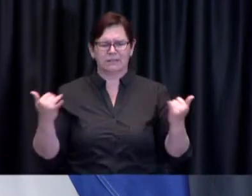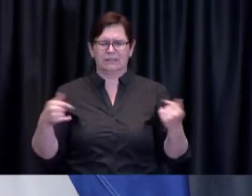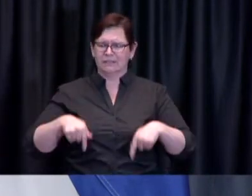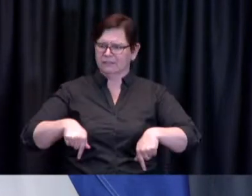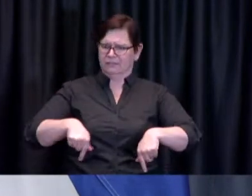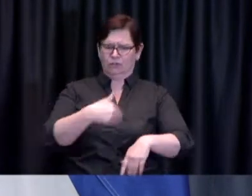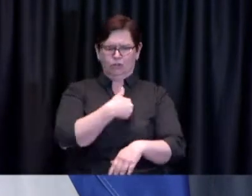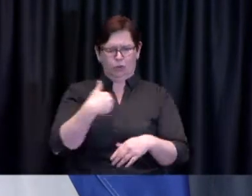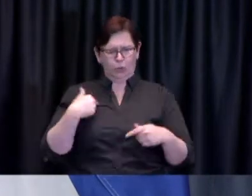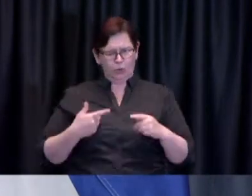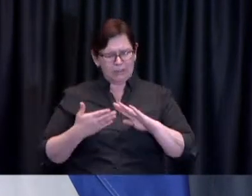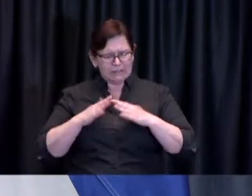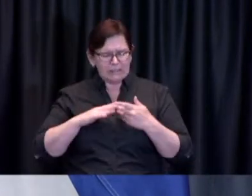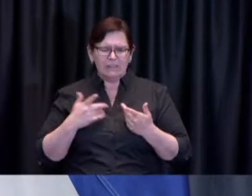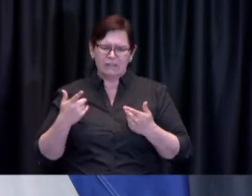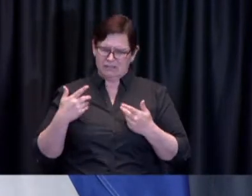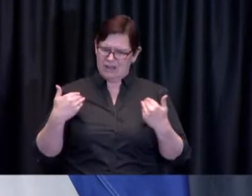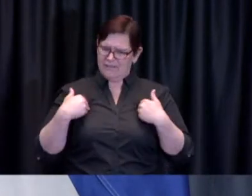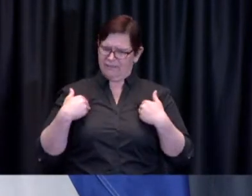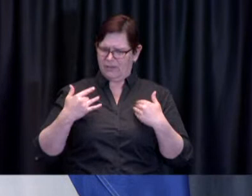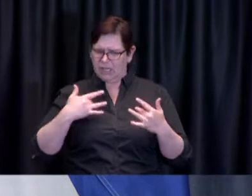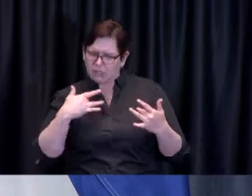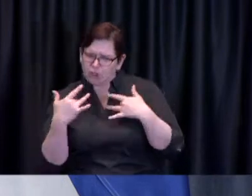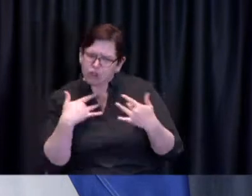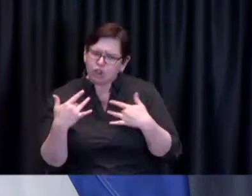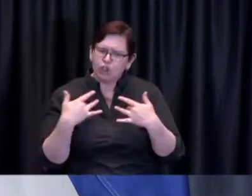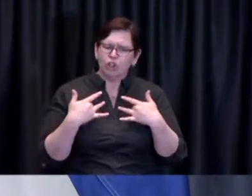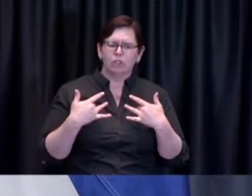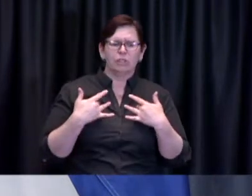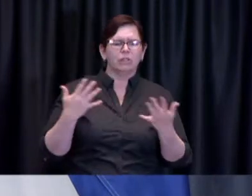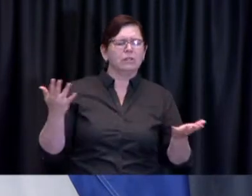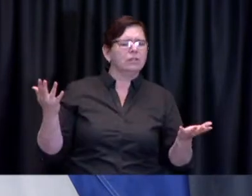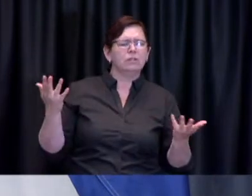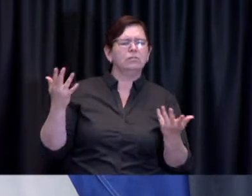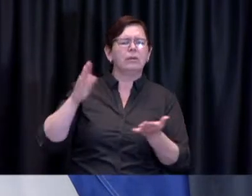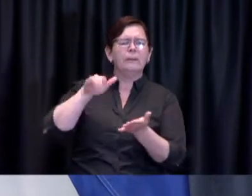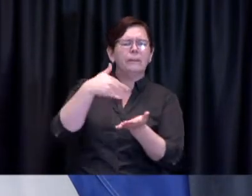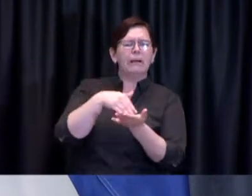concerned about the situation that we see in the middle east the violence there is deeply